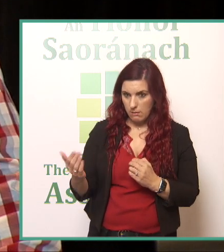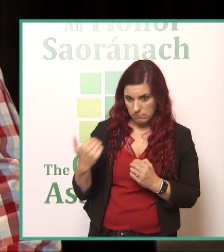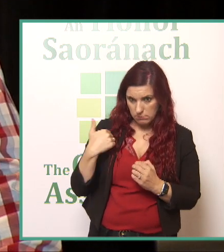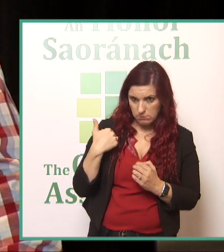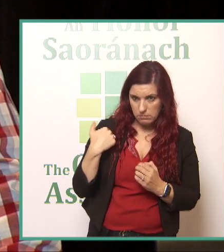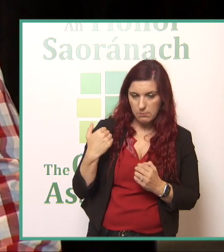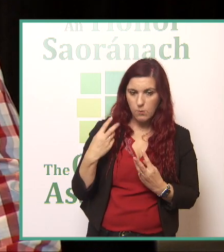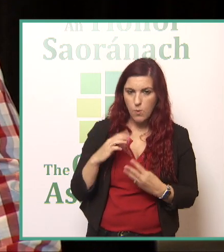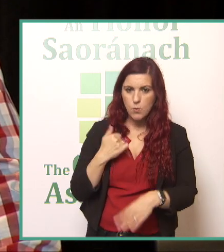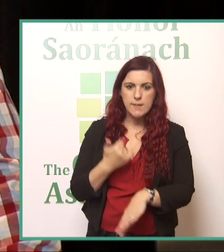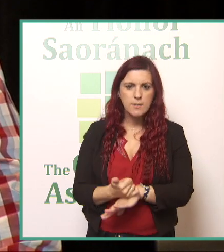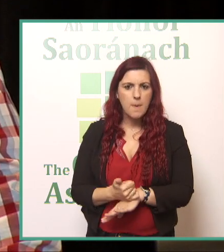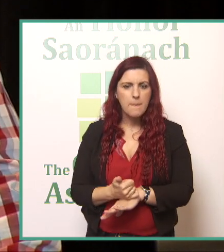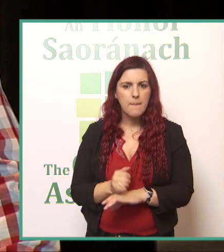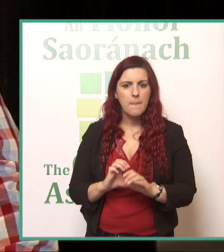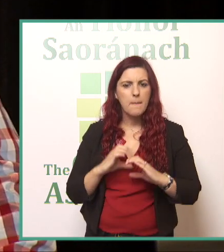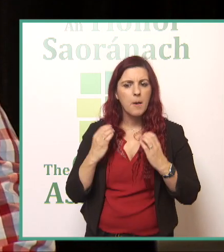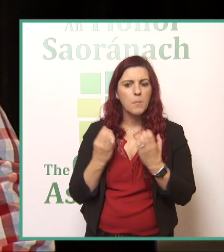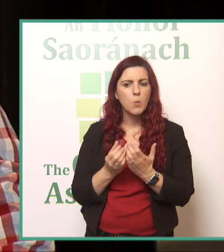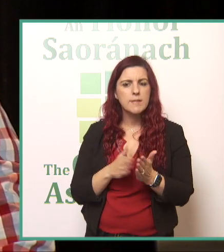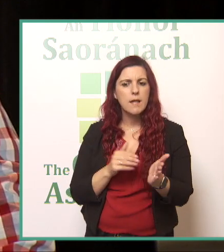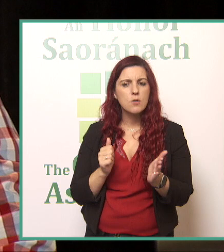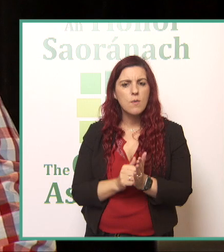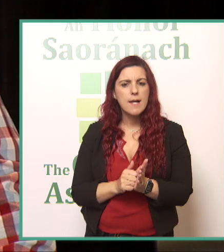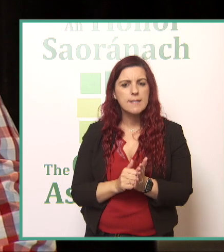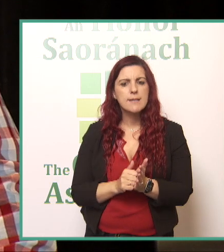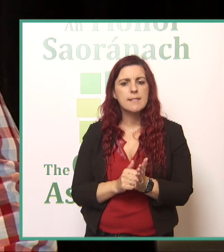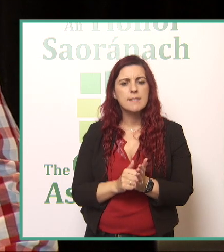a community Enterprise at that